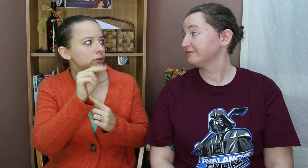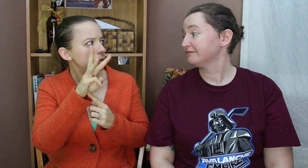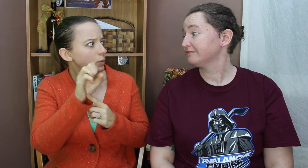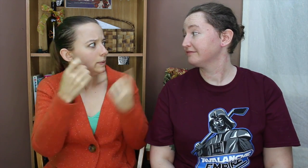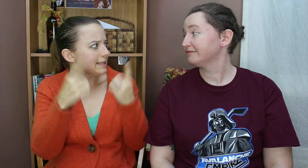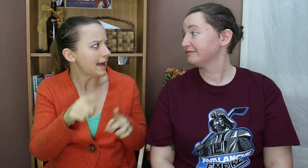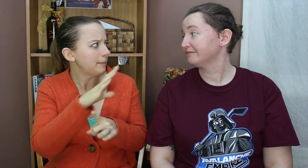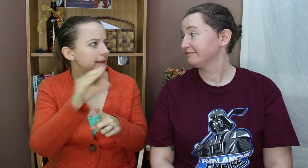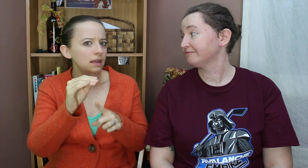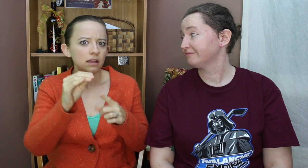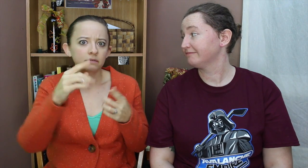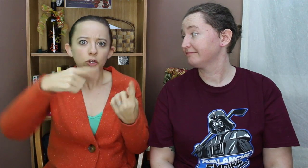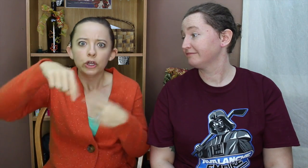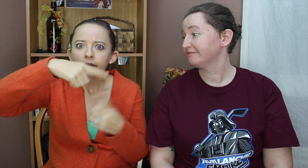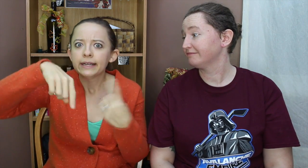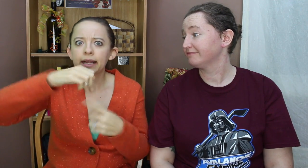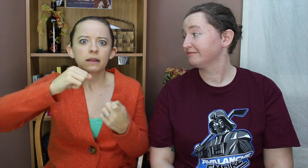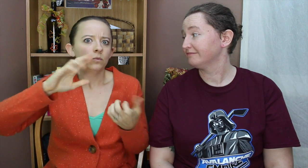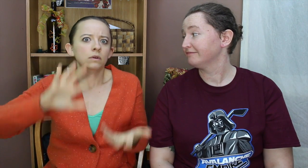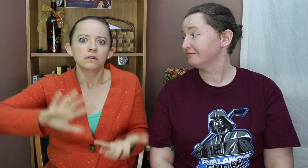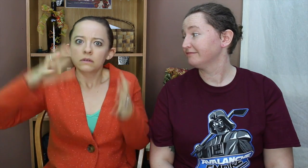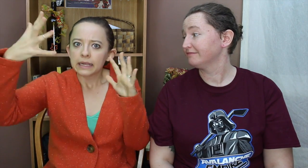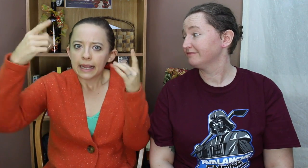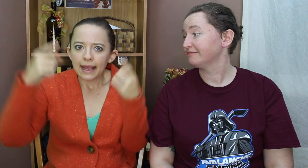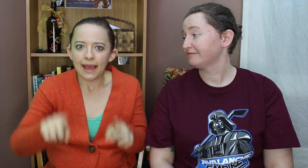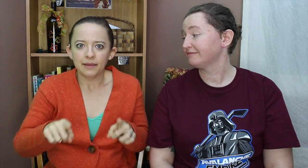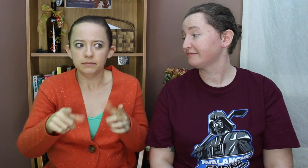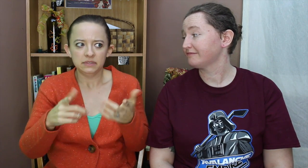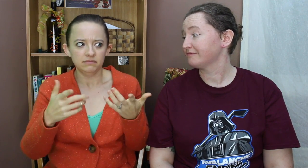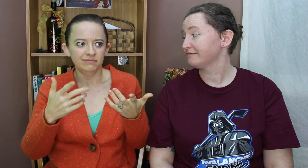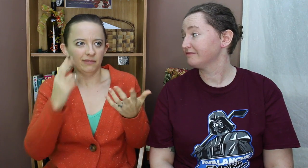or what if you said. News, something happening like a tornado or